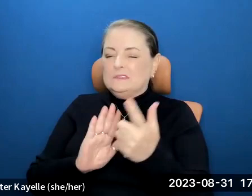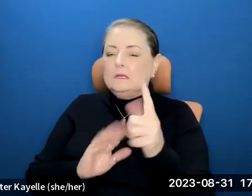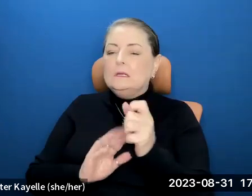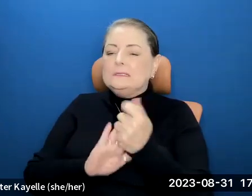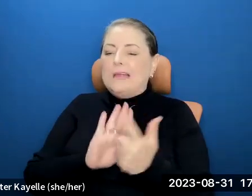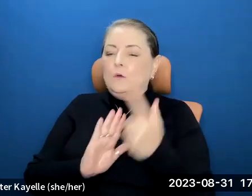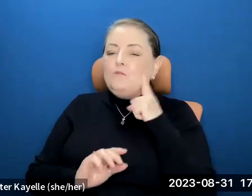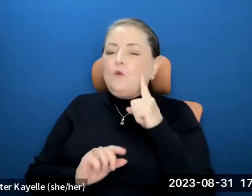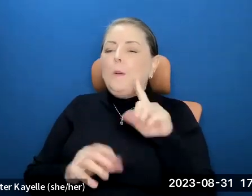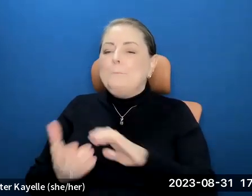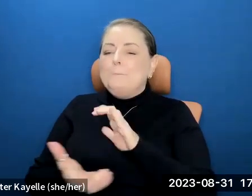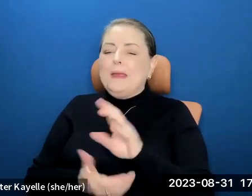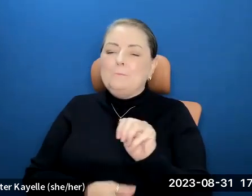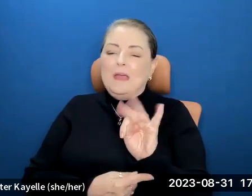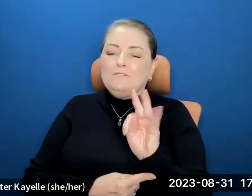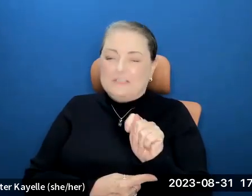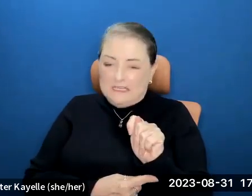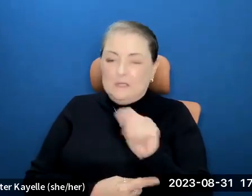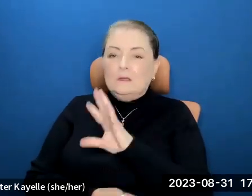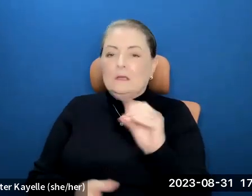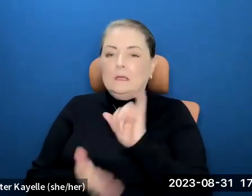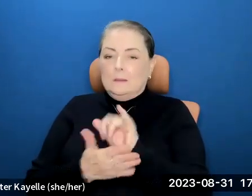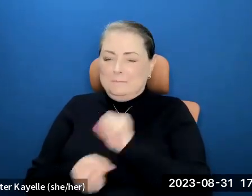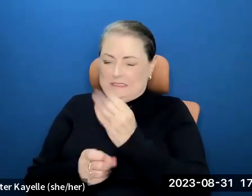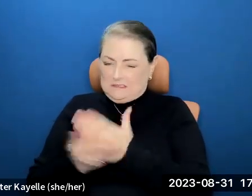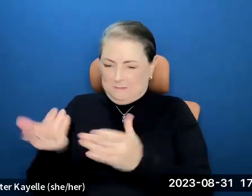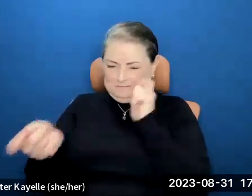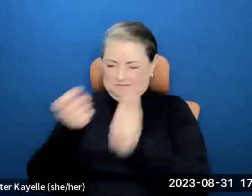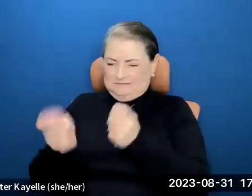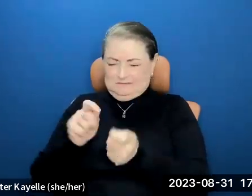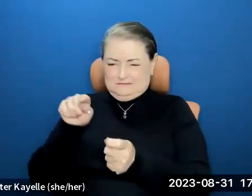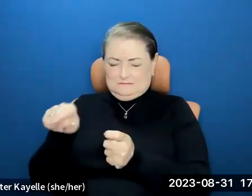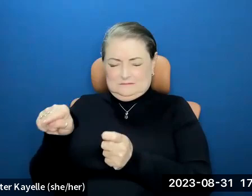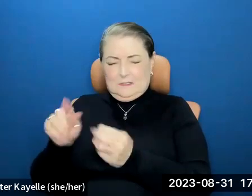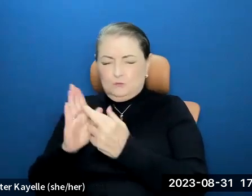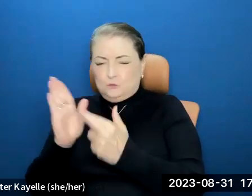therapists and we recommend making similar adjustments to the rule we would also like